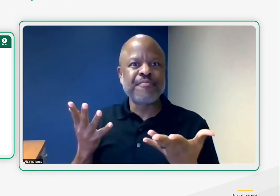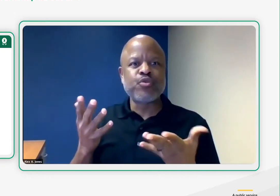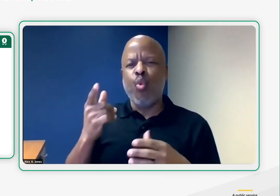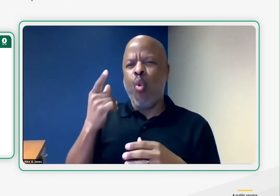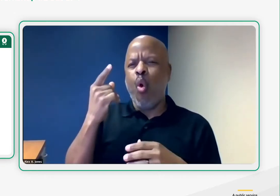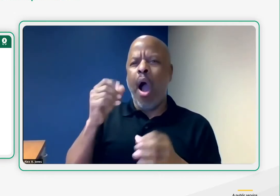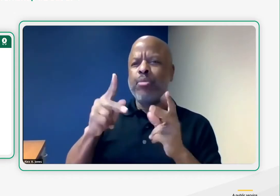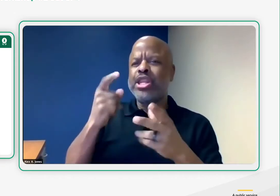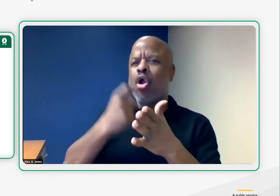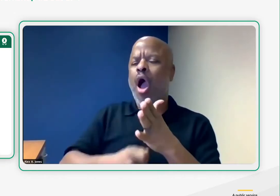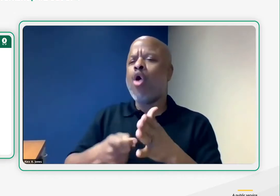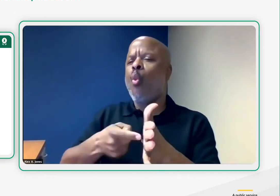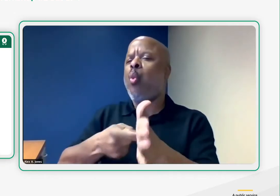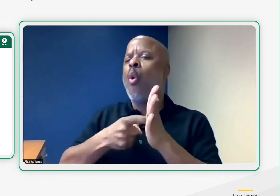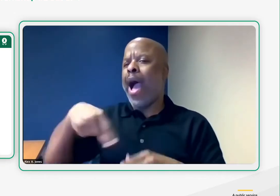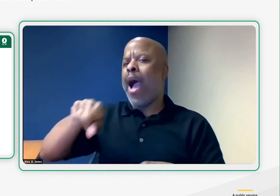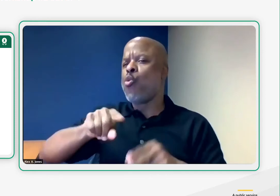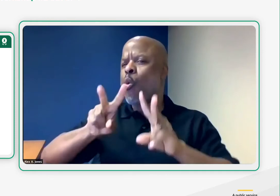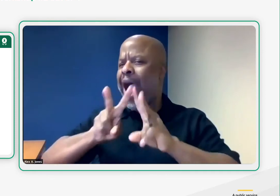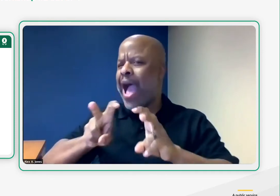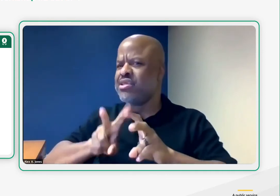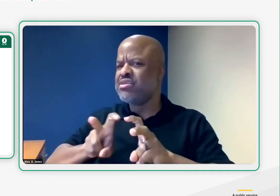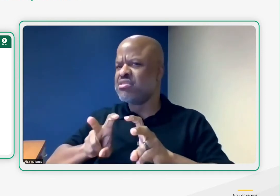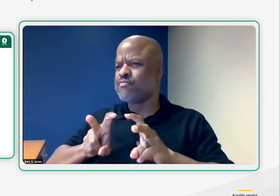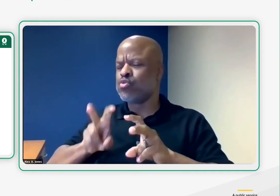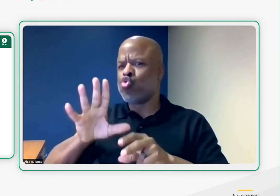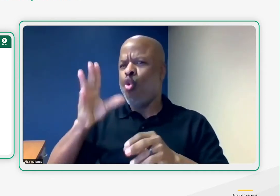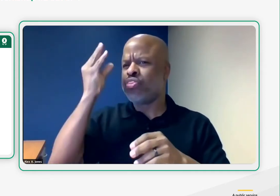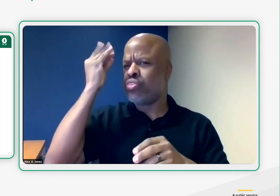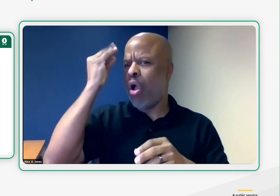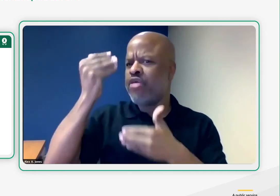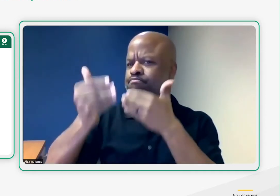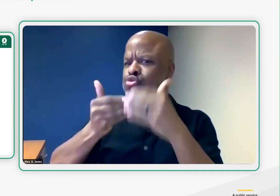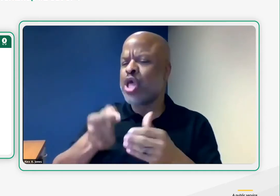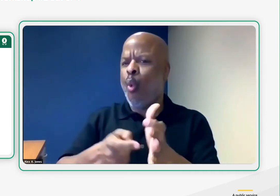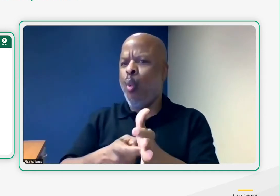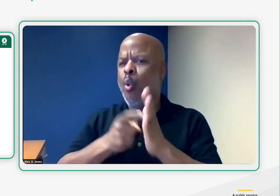So, the opportunity cost . . . anything that requires our analysis, that requires us to